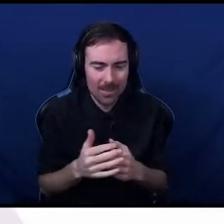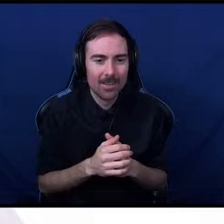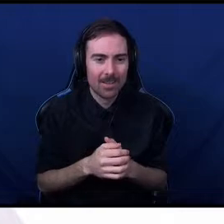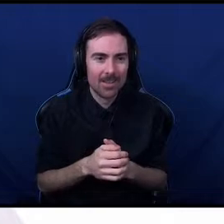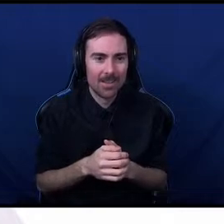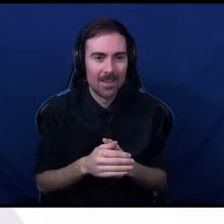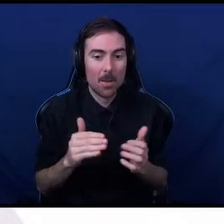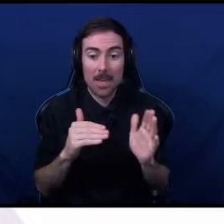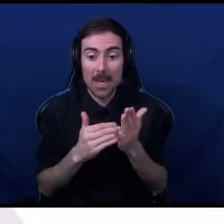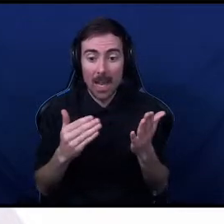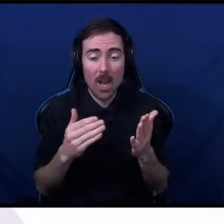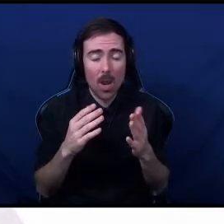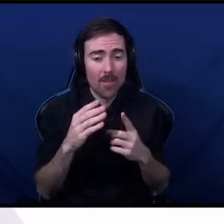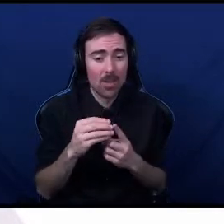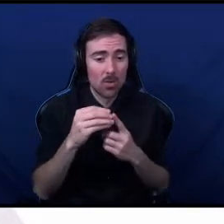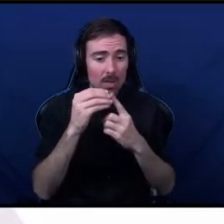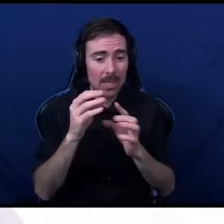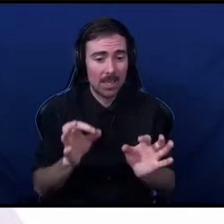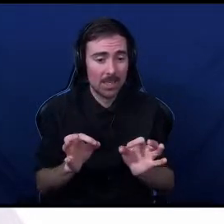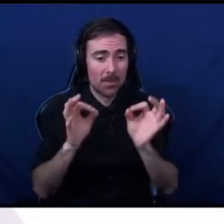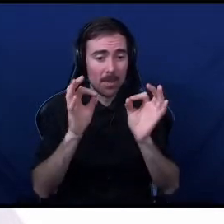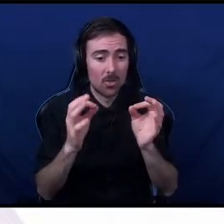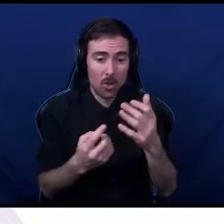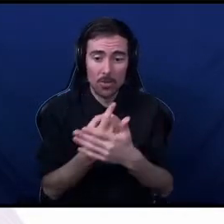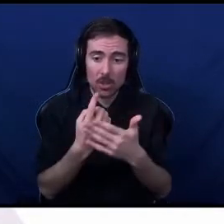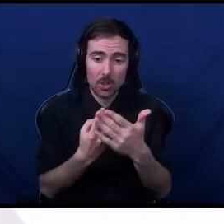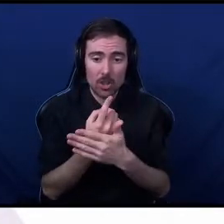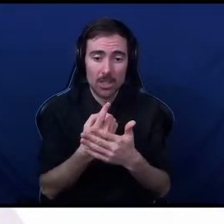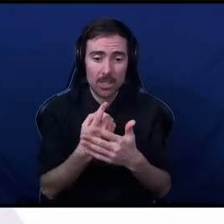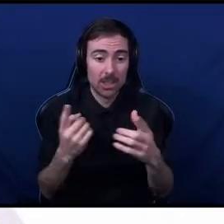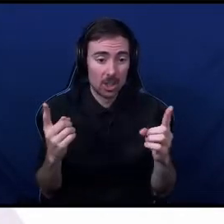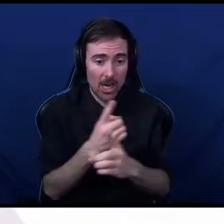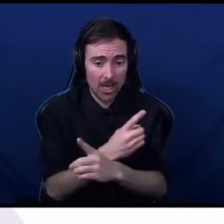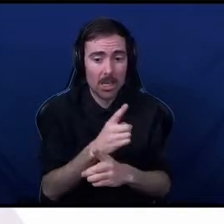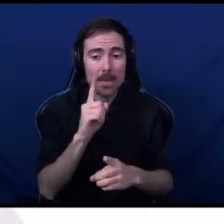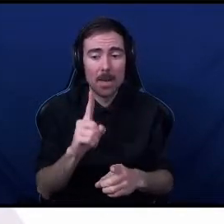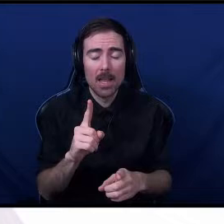opportunity to change. But it's also it should happen well